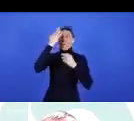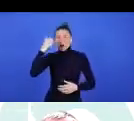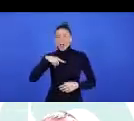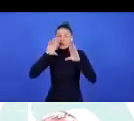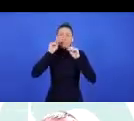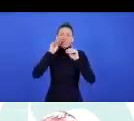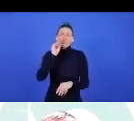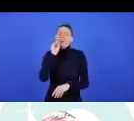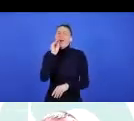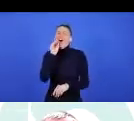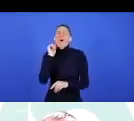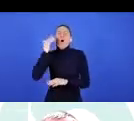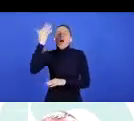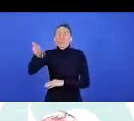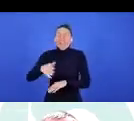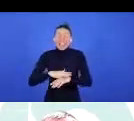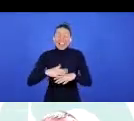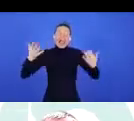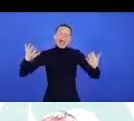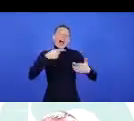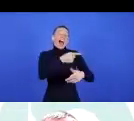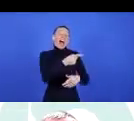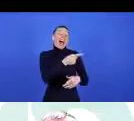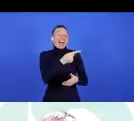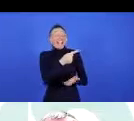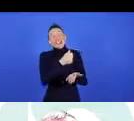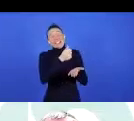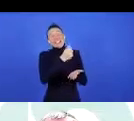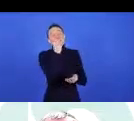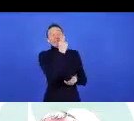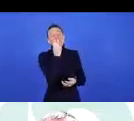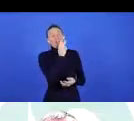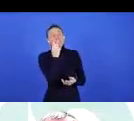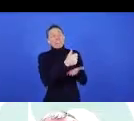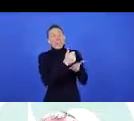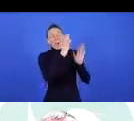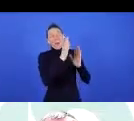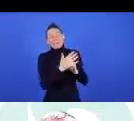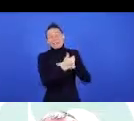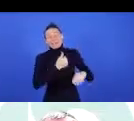, they probably want me to be quiet, because I became extremely